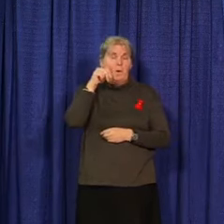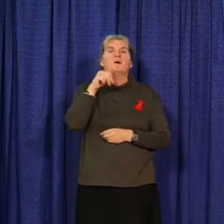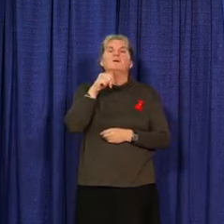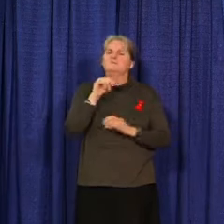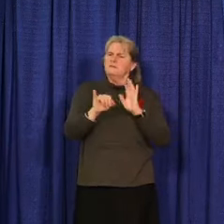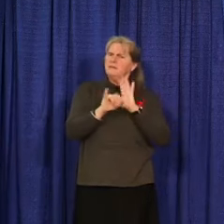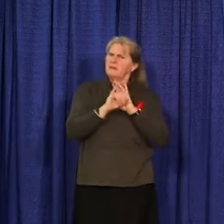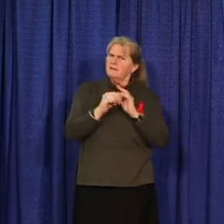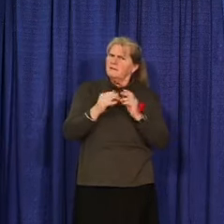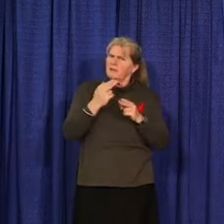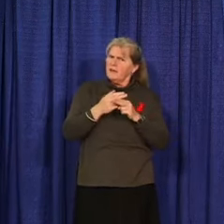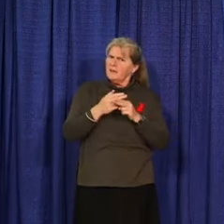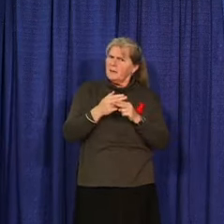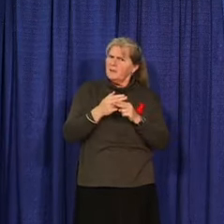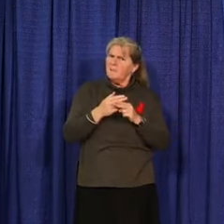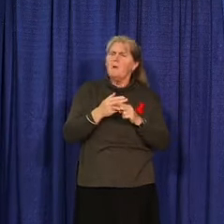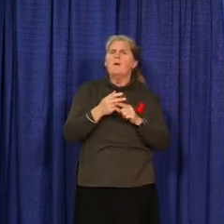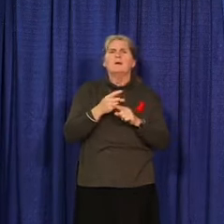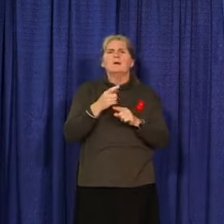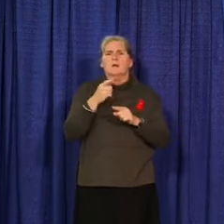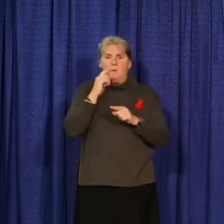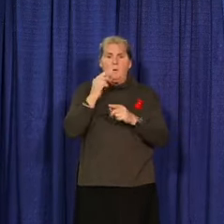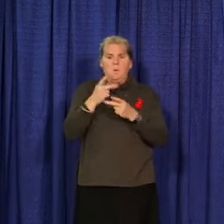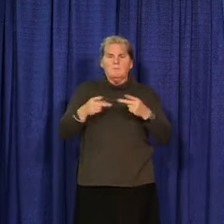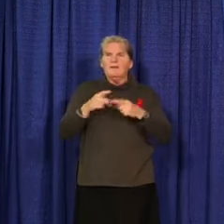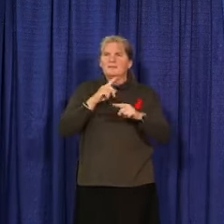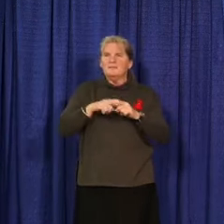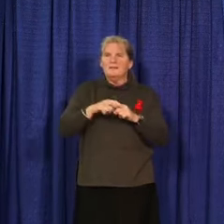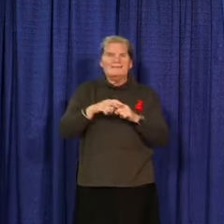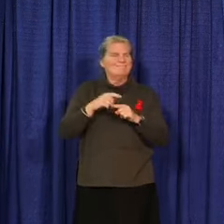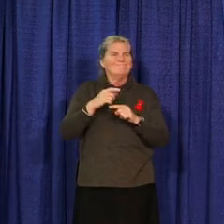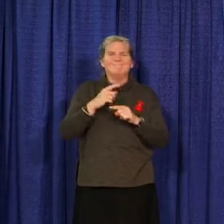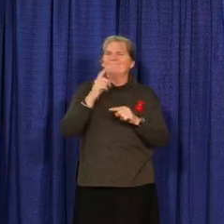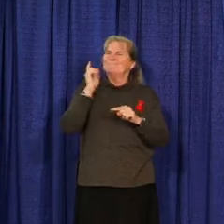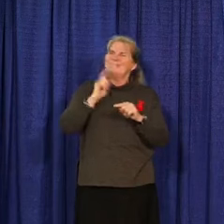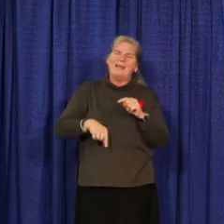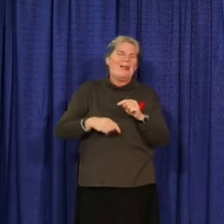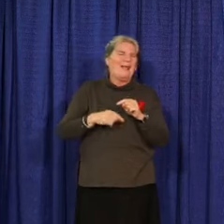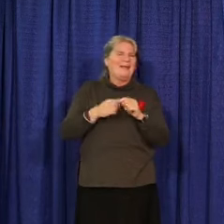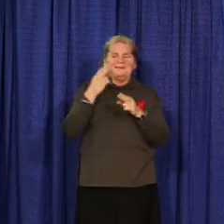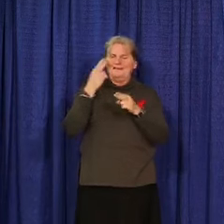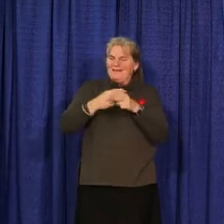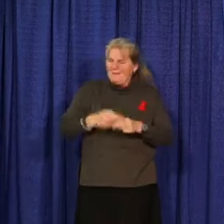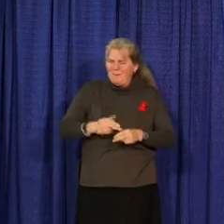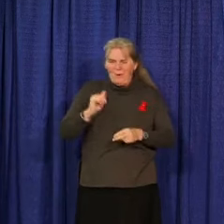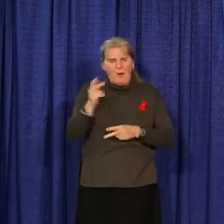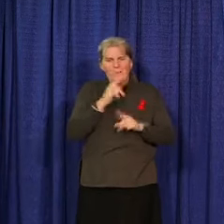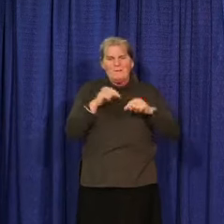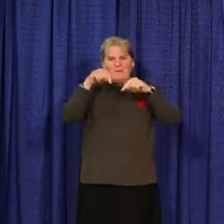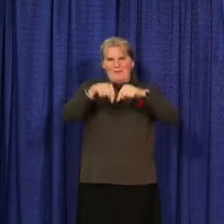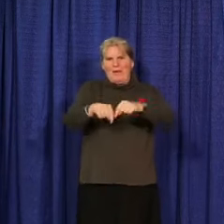there but we cannot know all the contacts -- who all the contacts were, we will issue a public